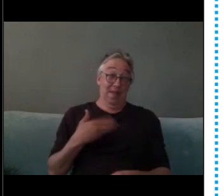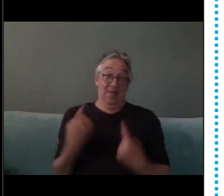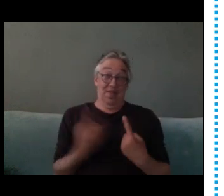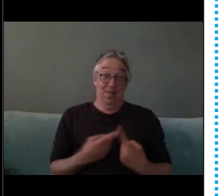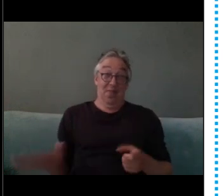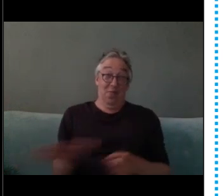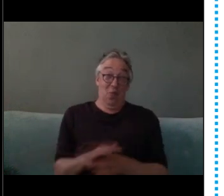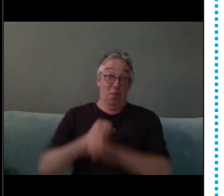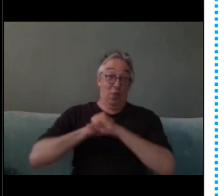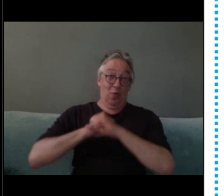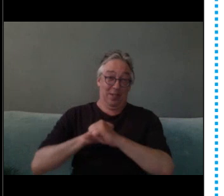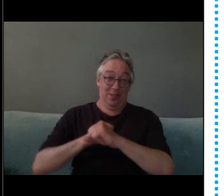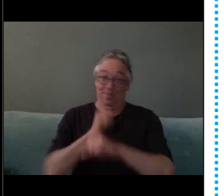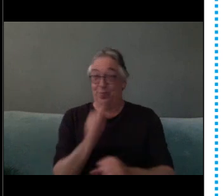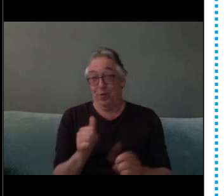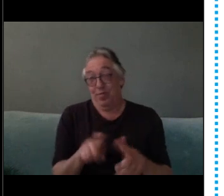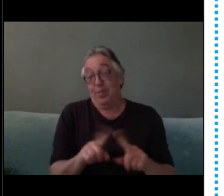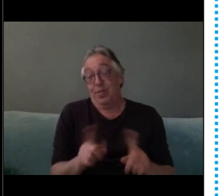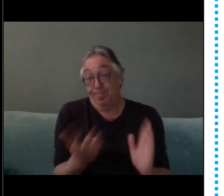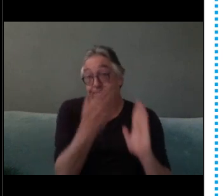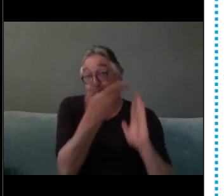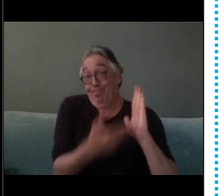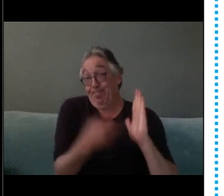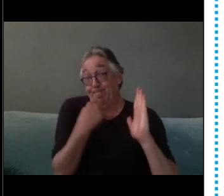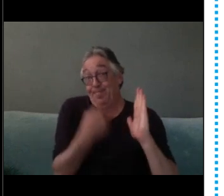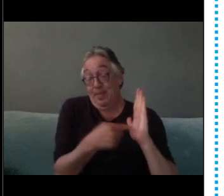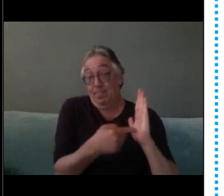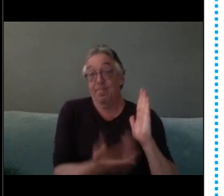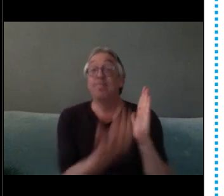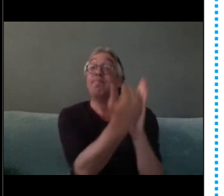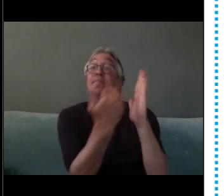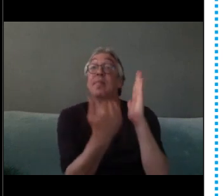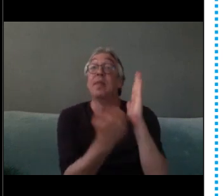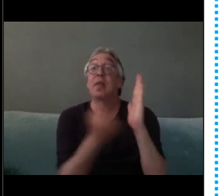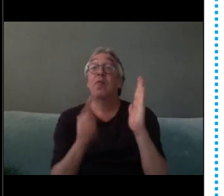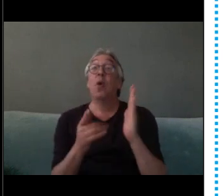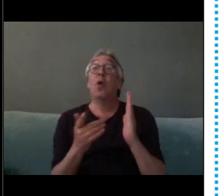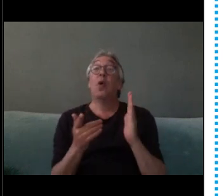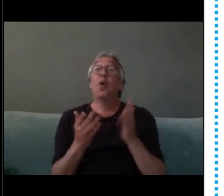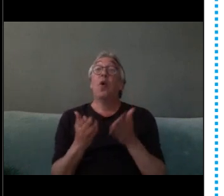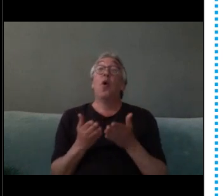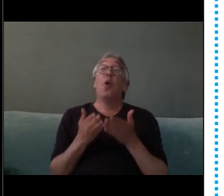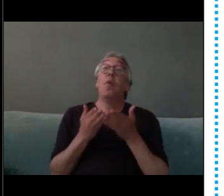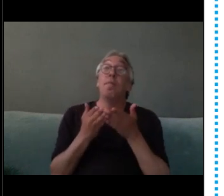Then you have the right to assistance free of charge for both at port terminals and on-board ships.